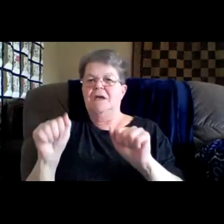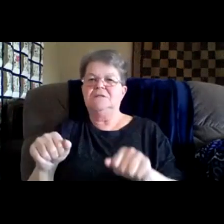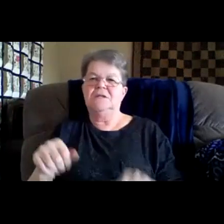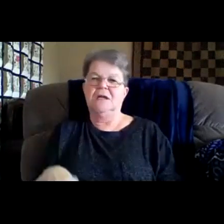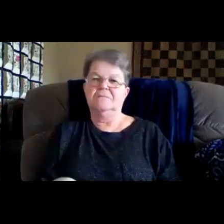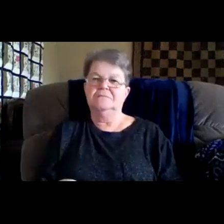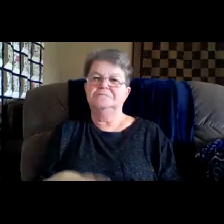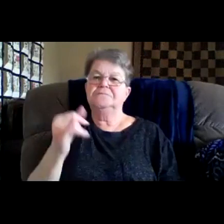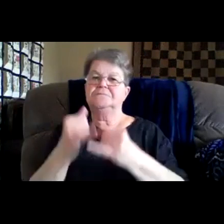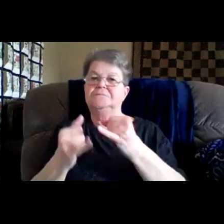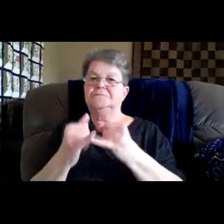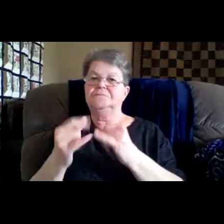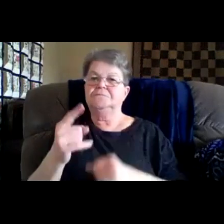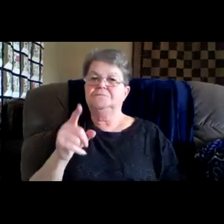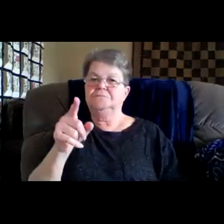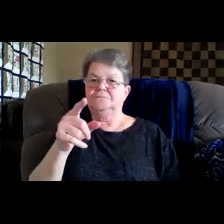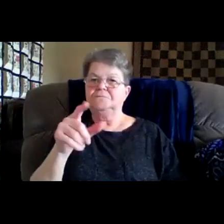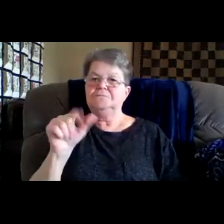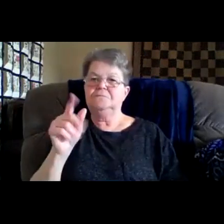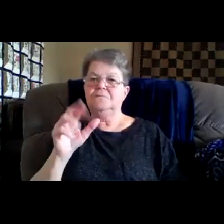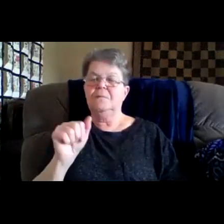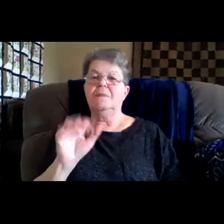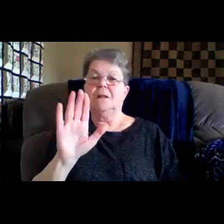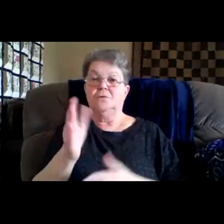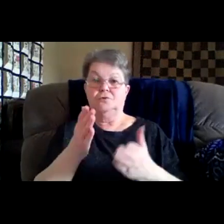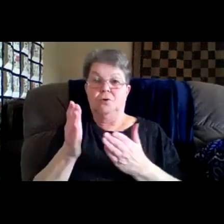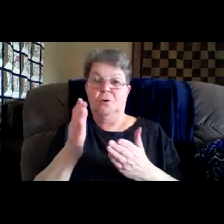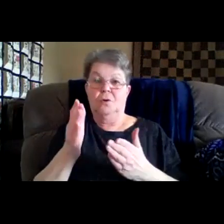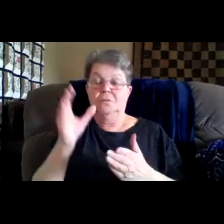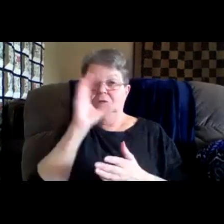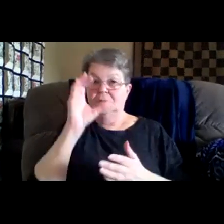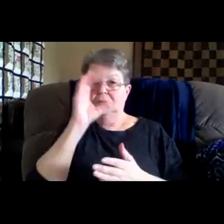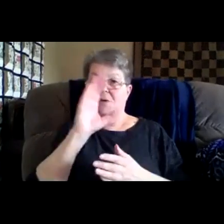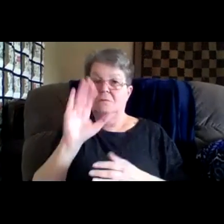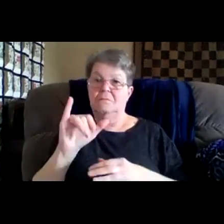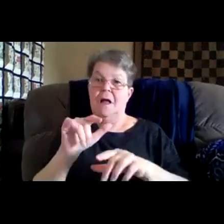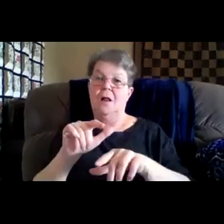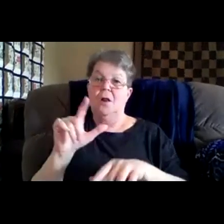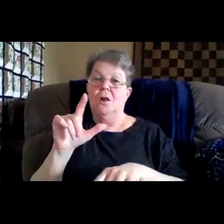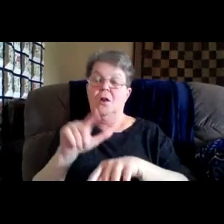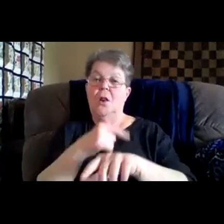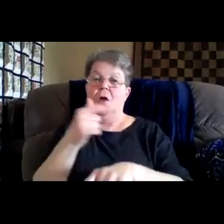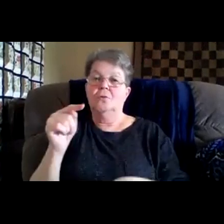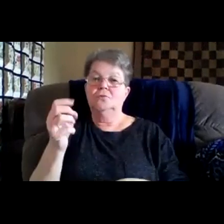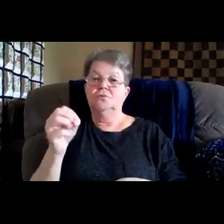[Tina] This last one, I think, is for you, Laura. Have your services been sought by long-term care residents in Kentucky?